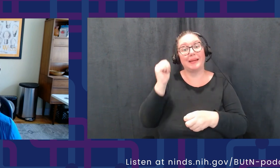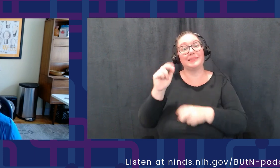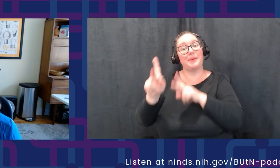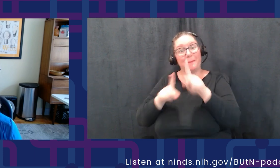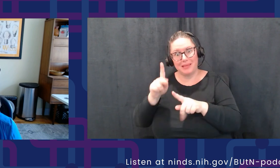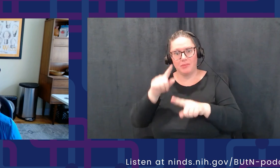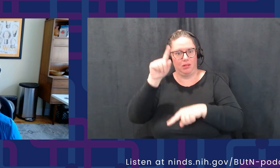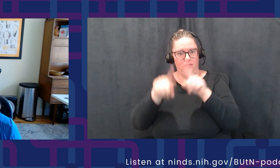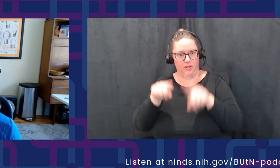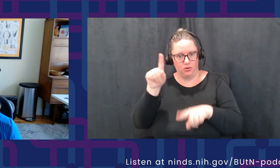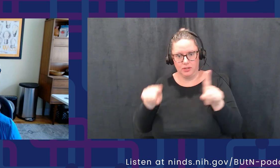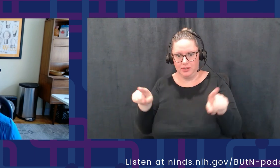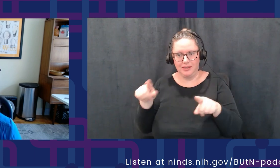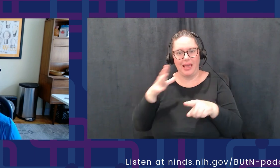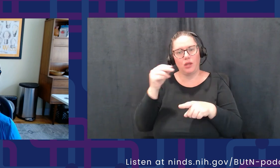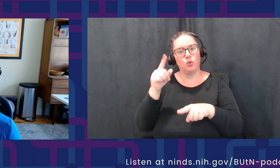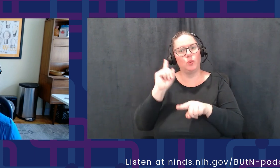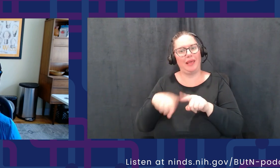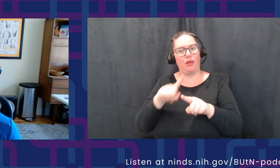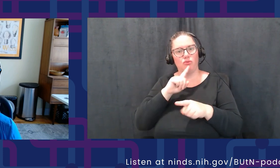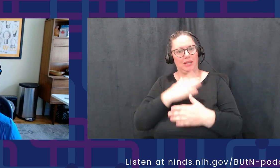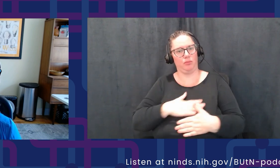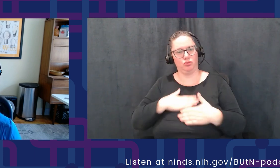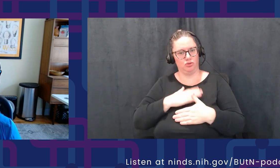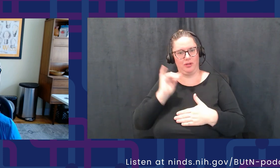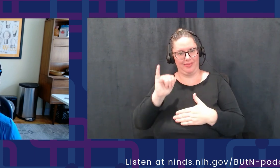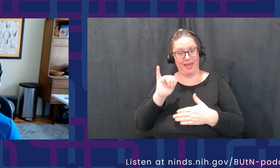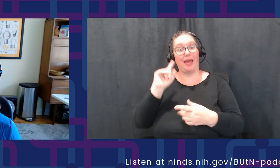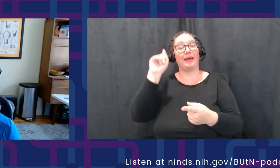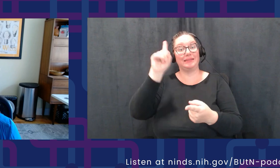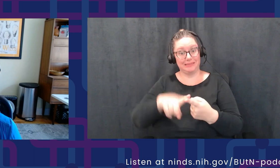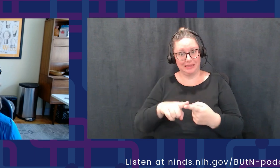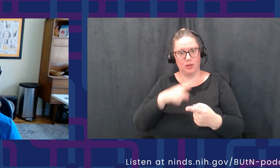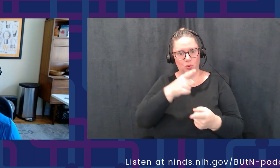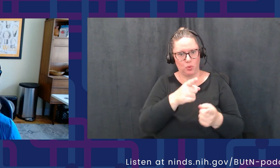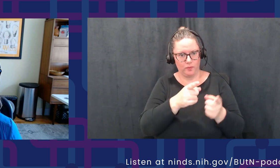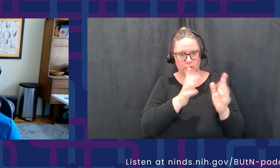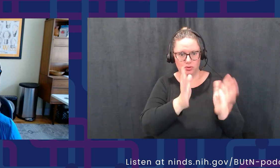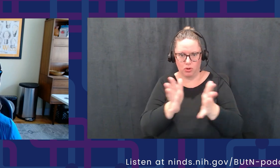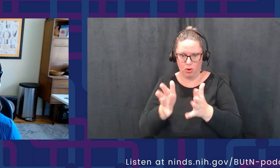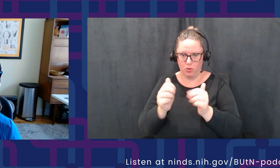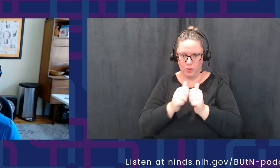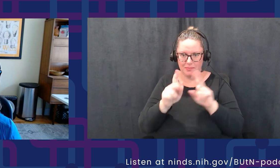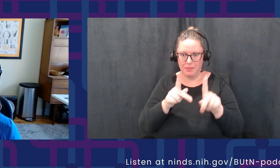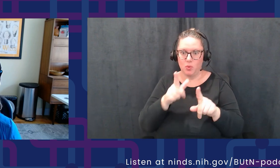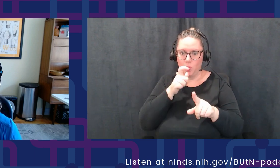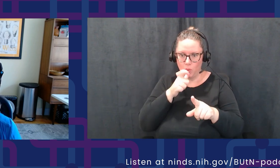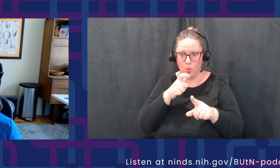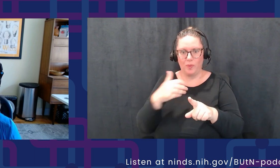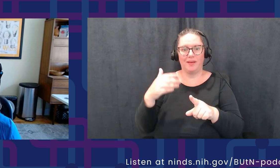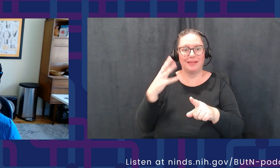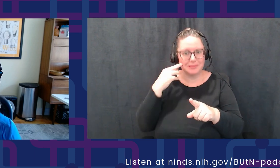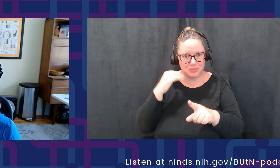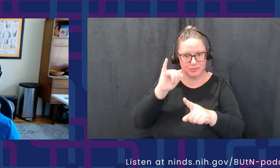really appreciate that until you've talked to people that have the disease or the disorder that you're trying to study.